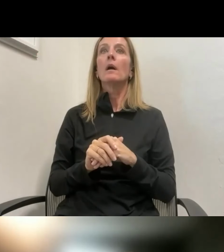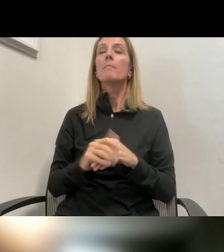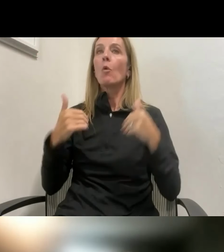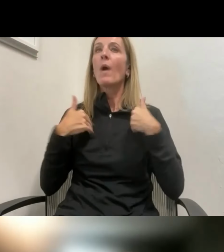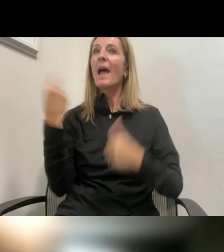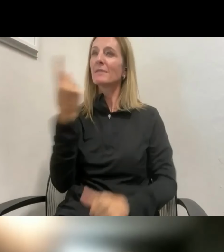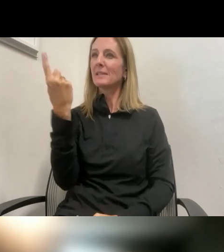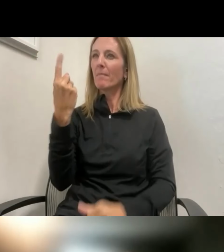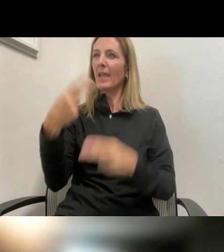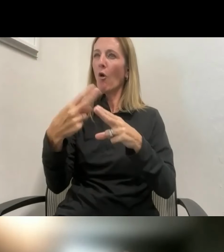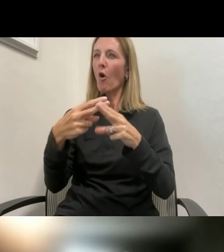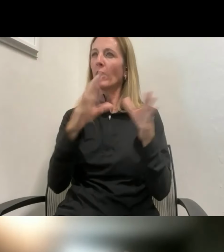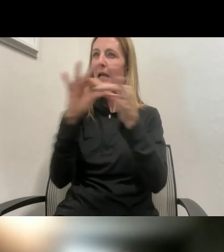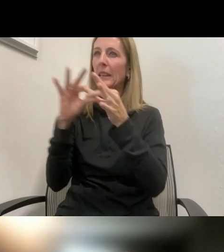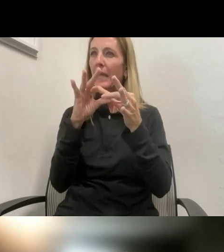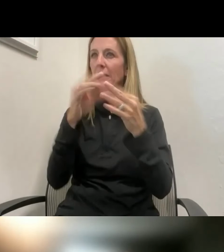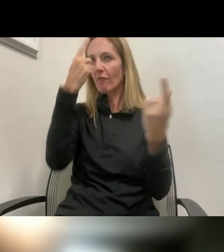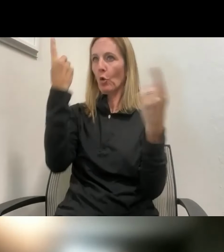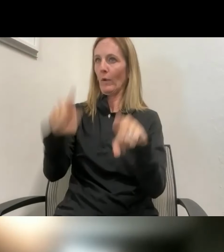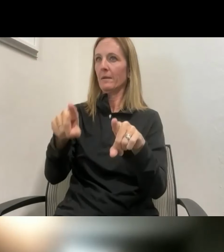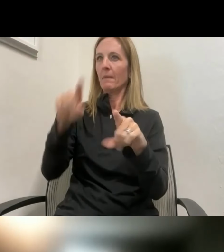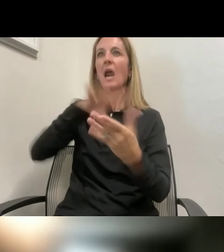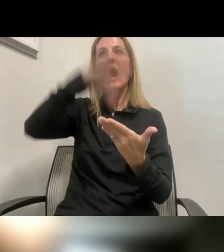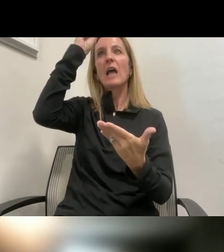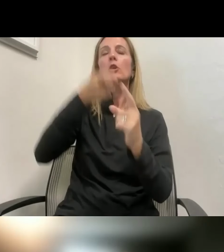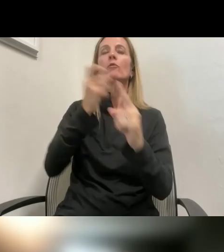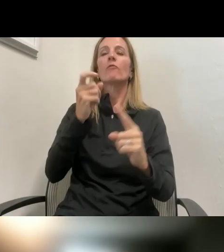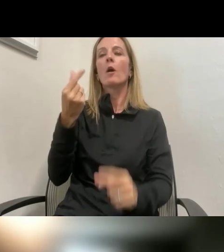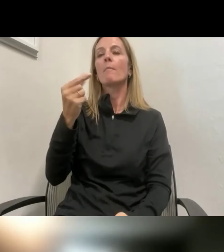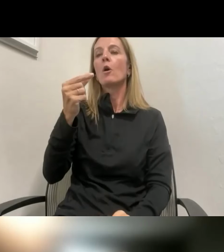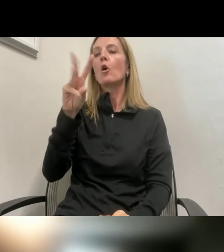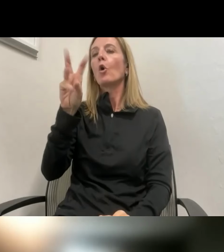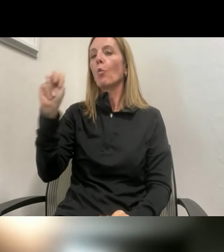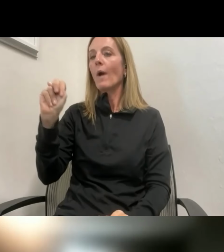agreement that I learned from Gwenn Philips. It’s a beautiful thing, how we come together in a space